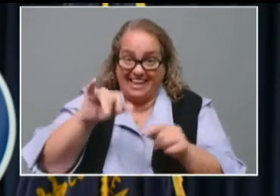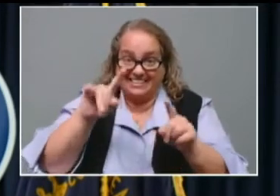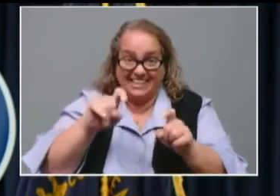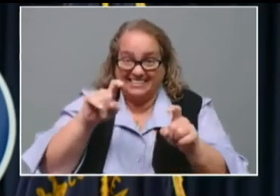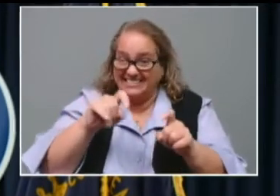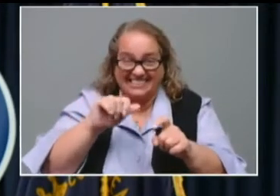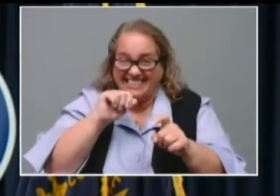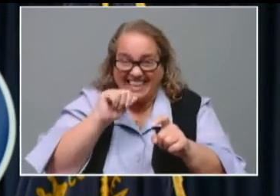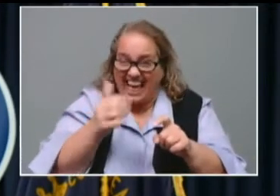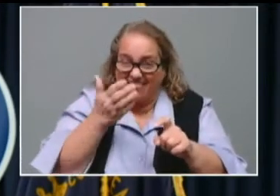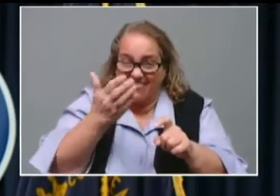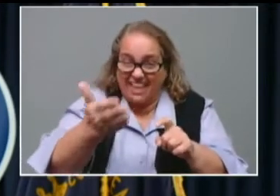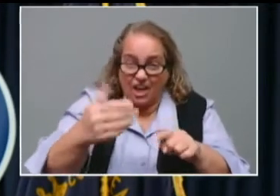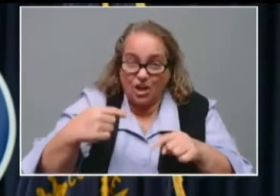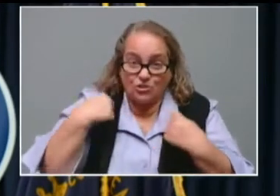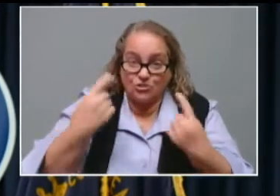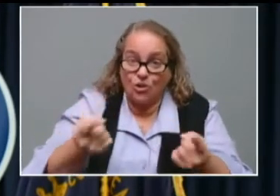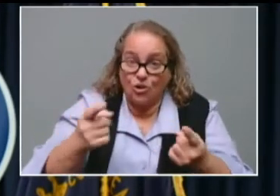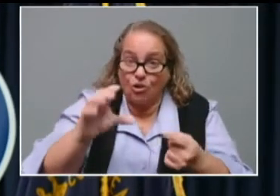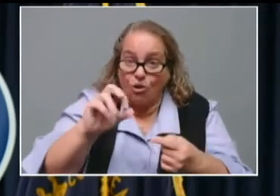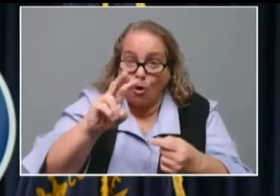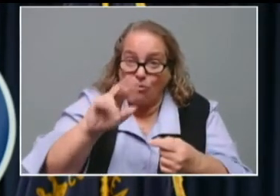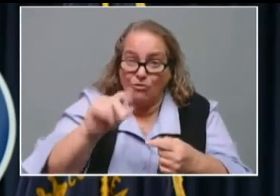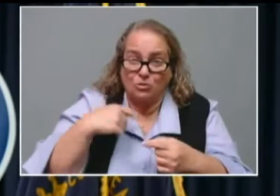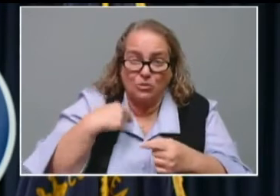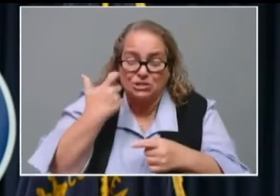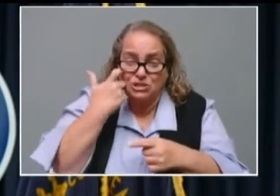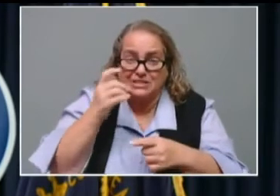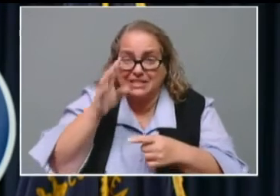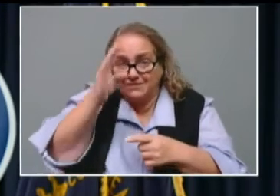We've really only been in this 19 months. Um and now you can get a test